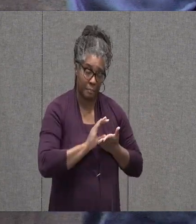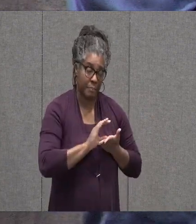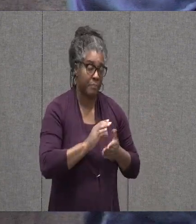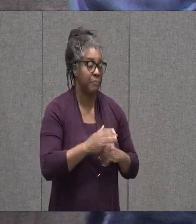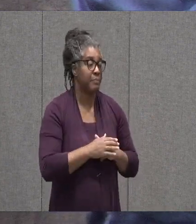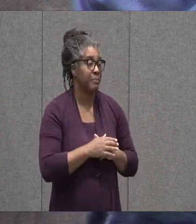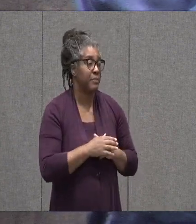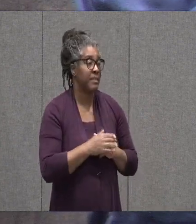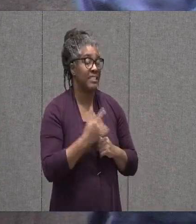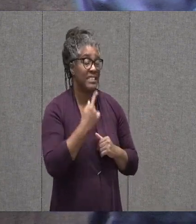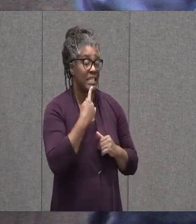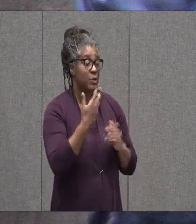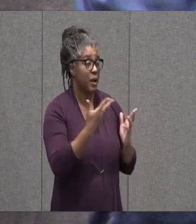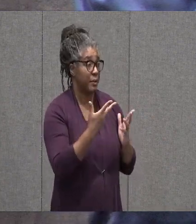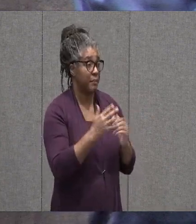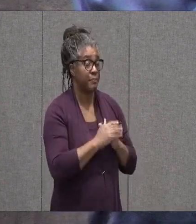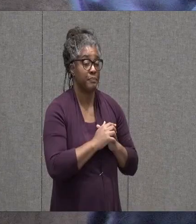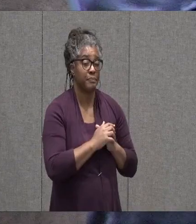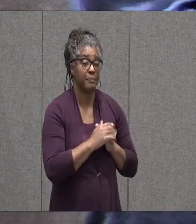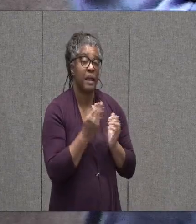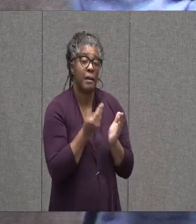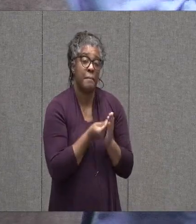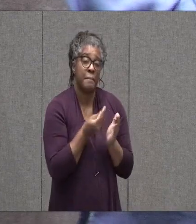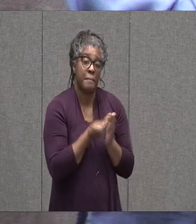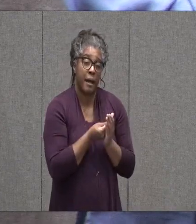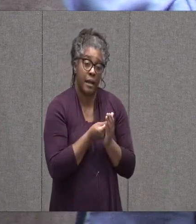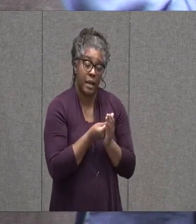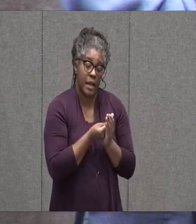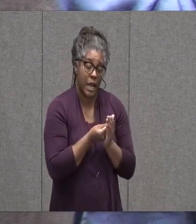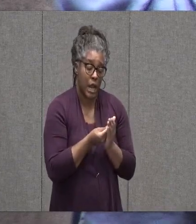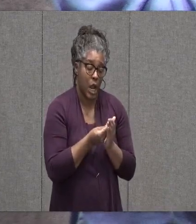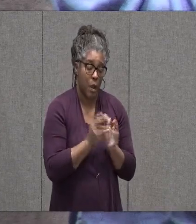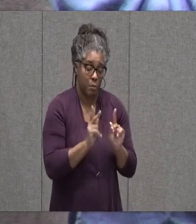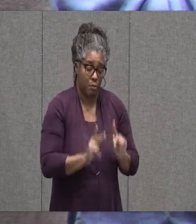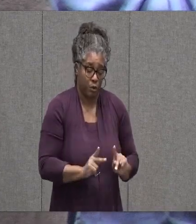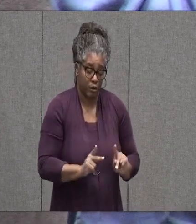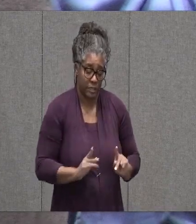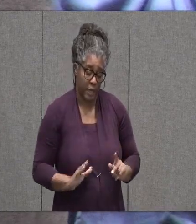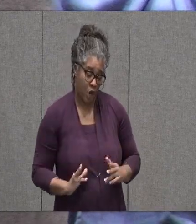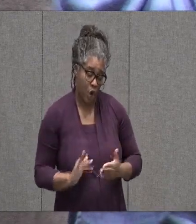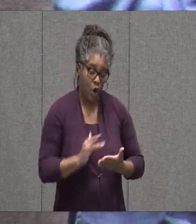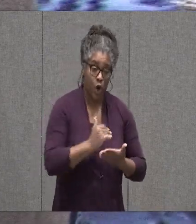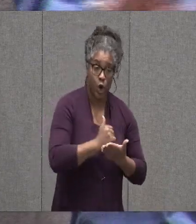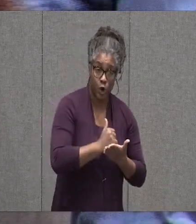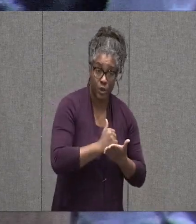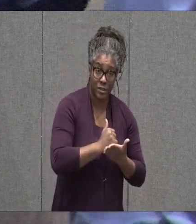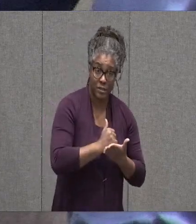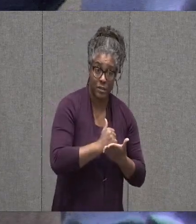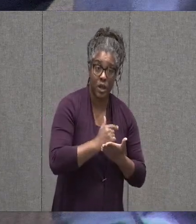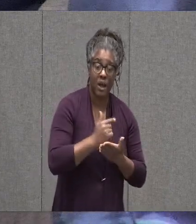money a person earns or receives. And let's compare that to the definition